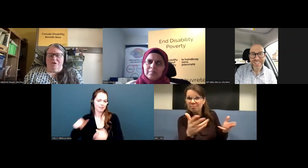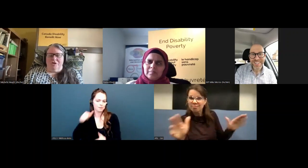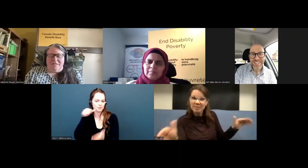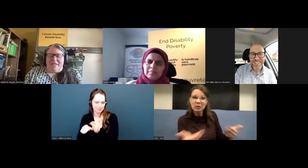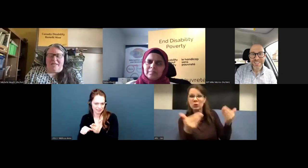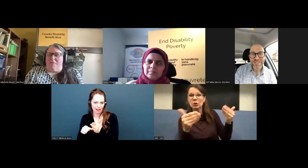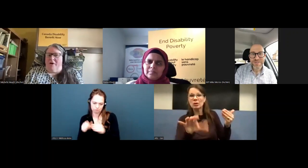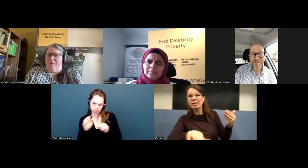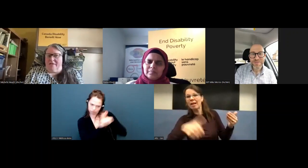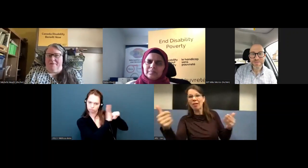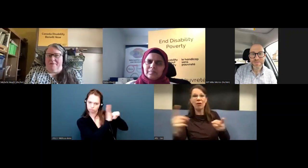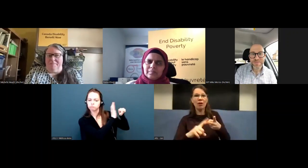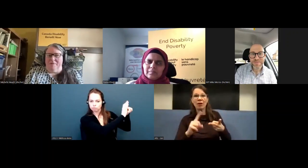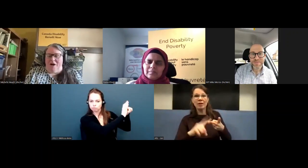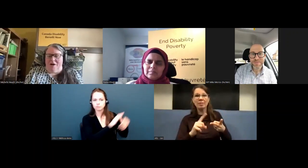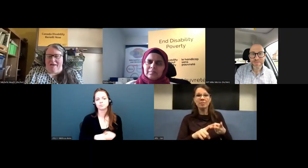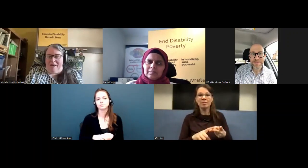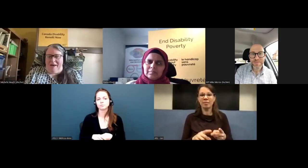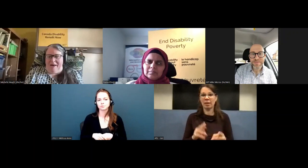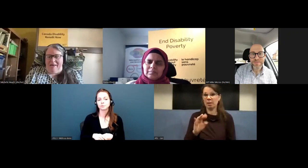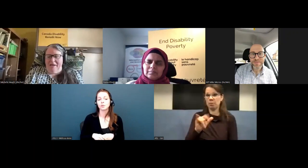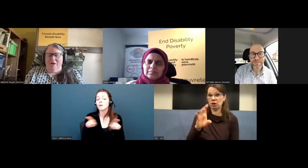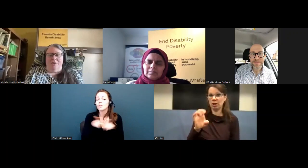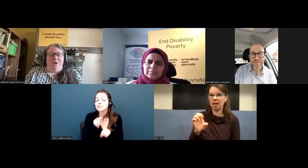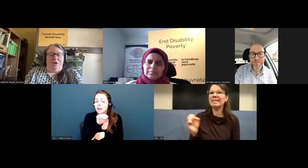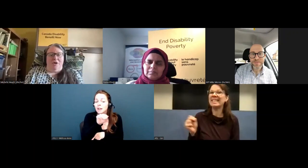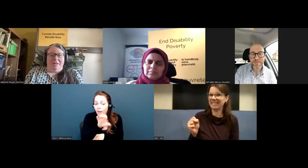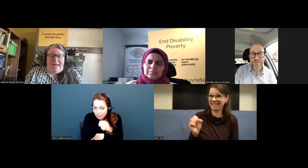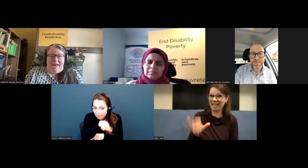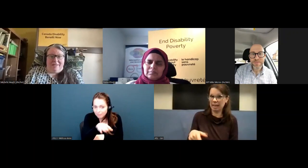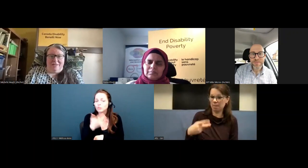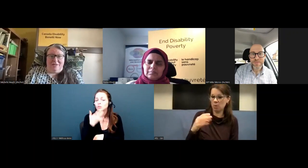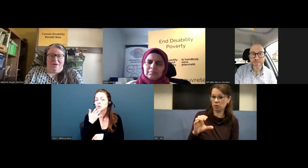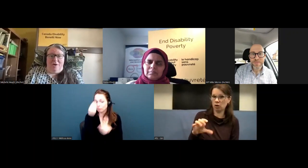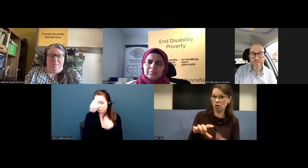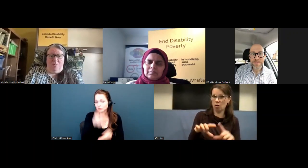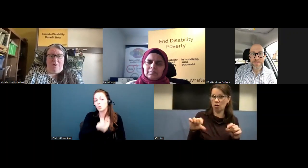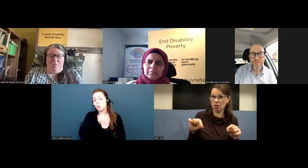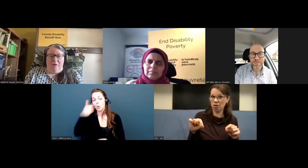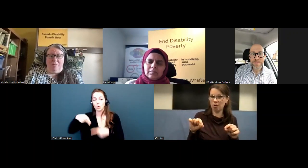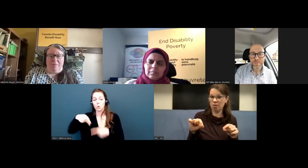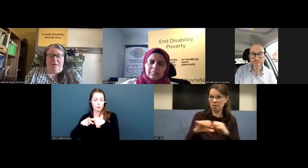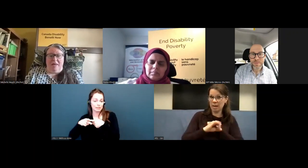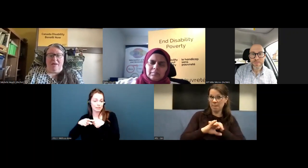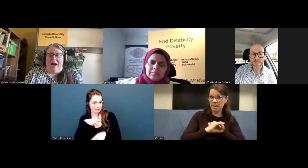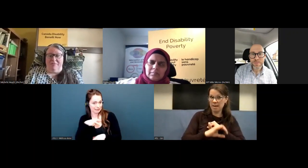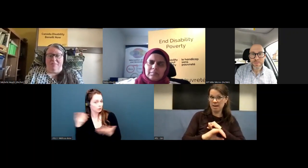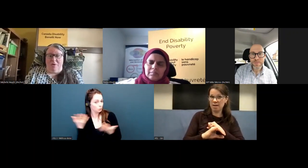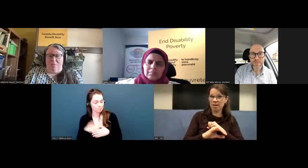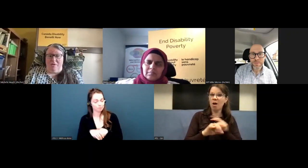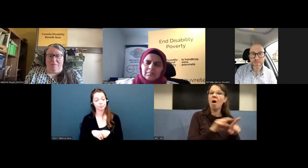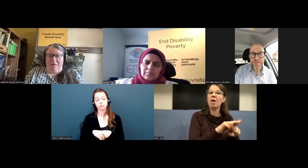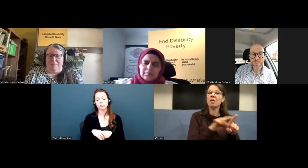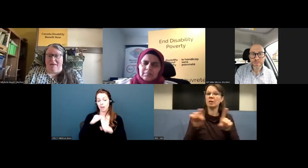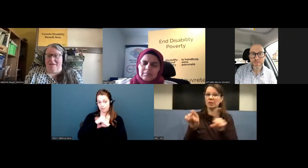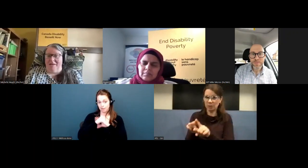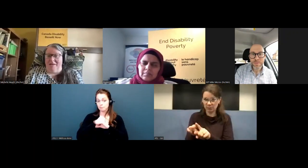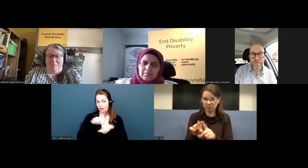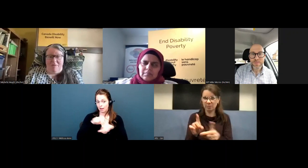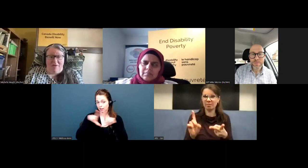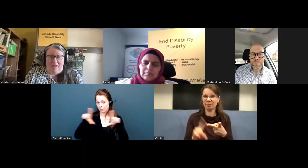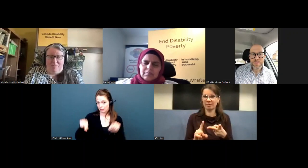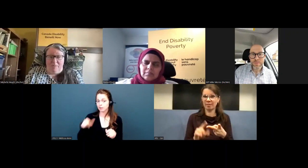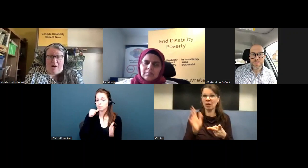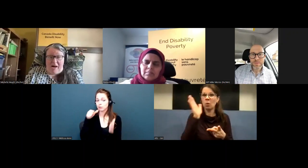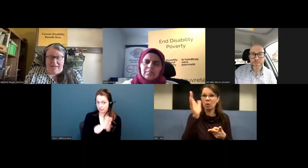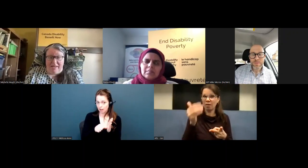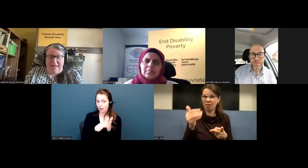JUST TO SAY WITH THE POSTCARD CAMPAIGN THAT, YES, WE WILL BE MAKING THEM AVAILABLE WIDELY